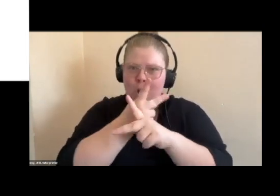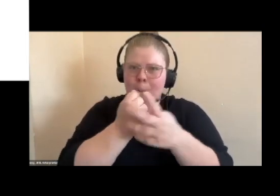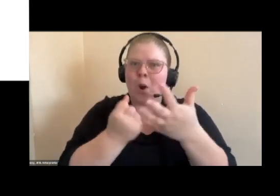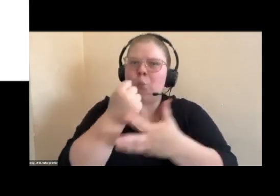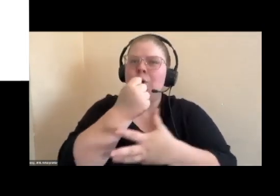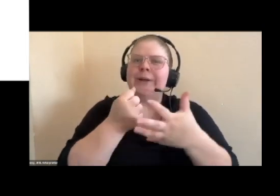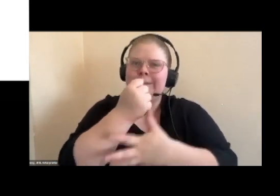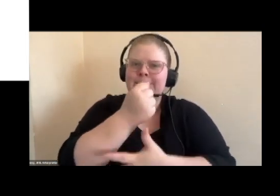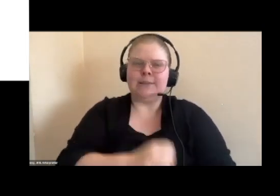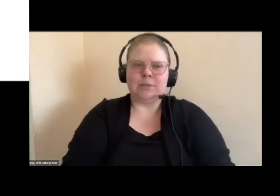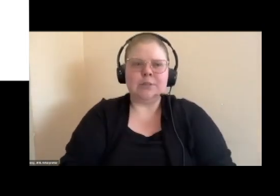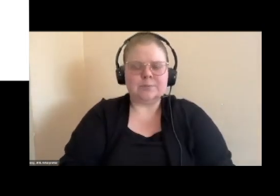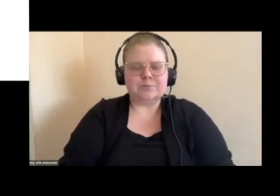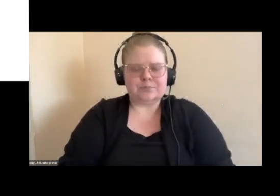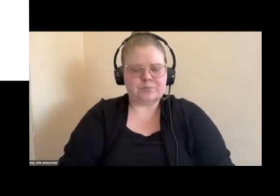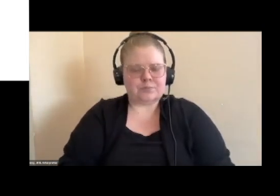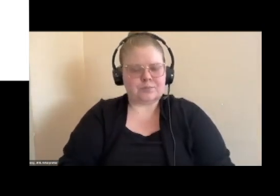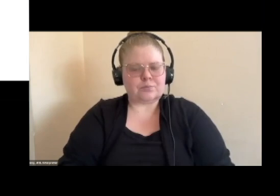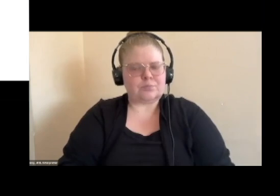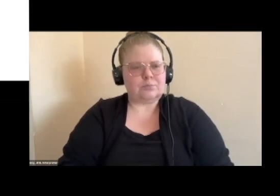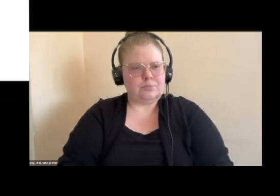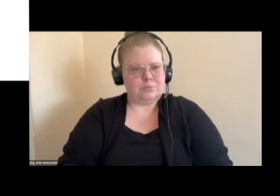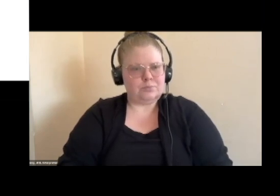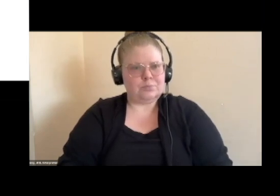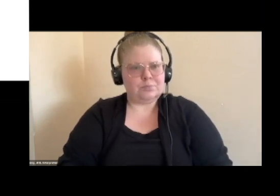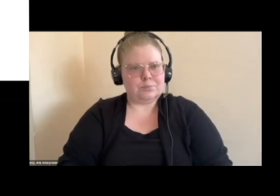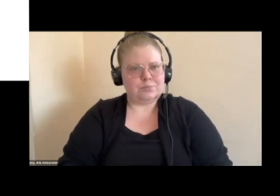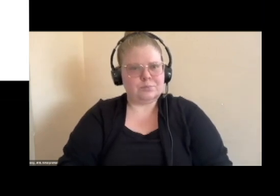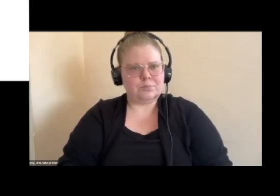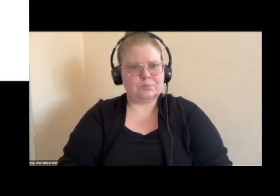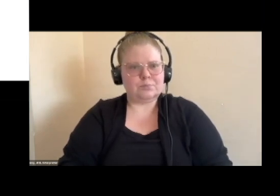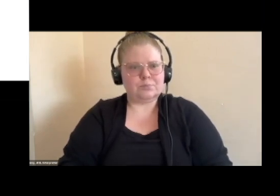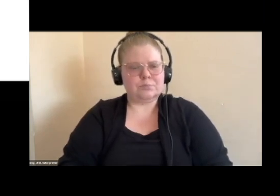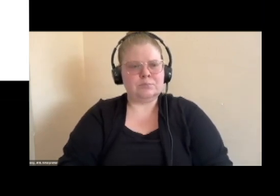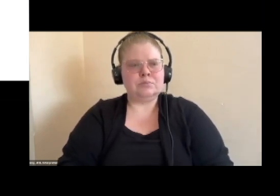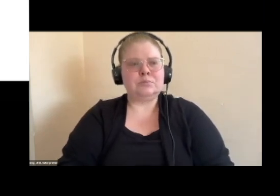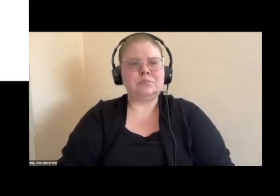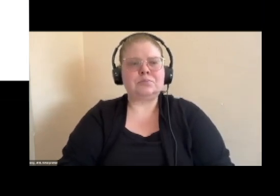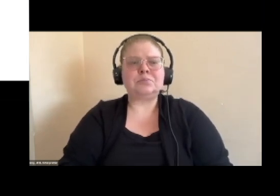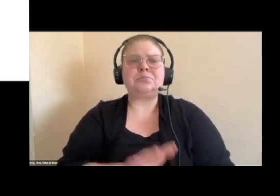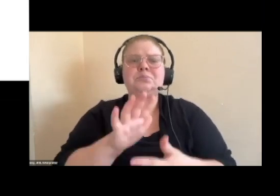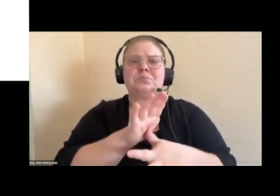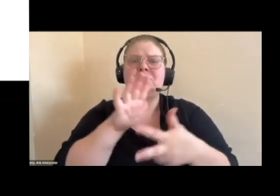The second study I wanted to really highlight is our study that